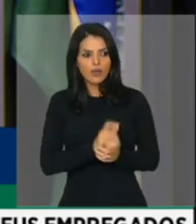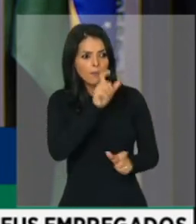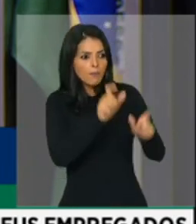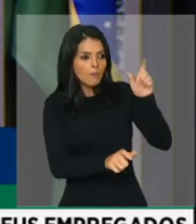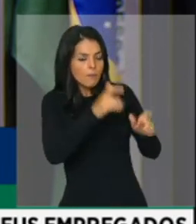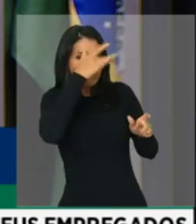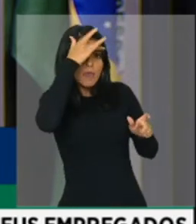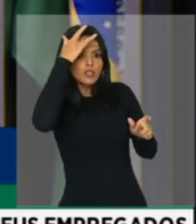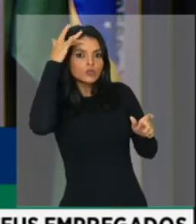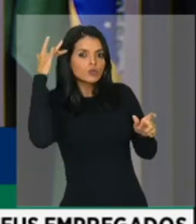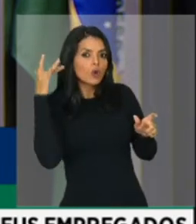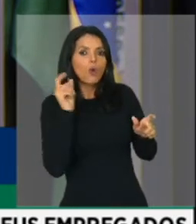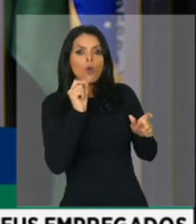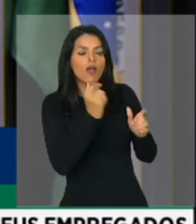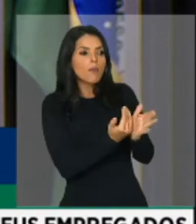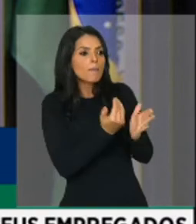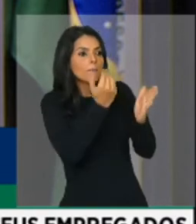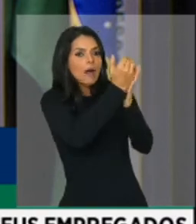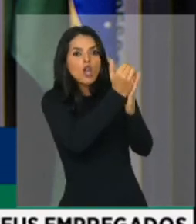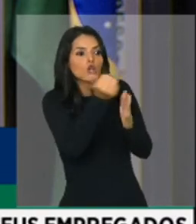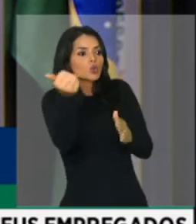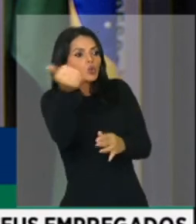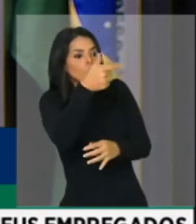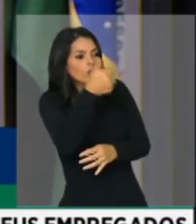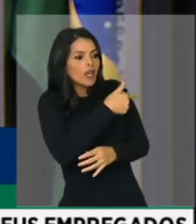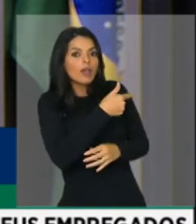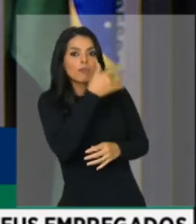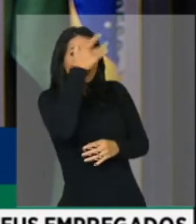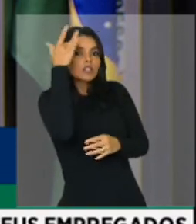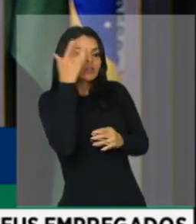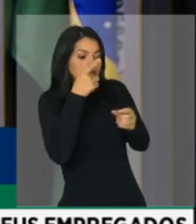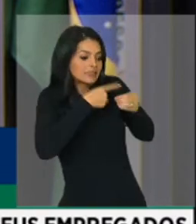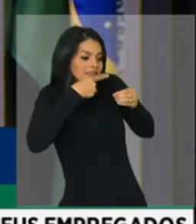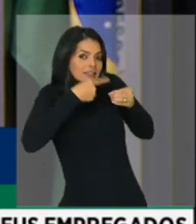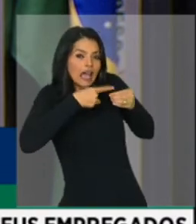ÚLTIMAS 24 HORAS. NÚMERO DE PESSOAS MAIOR DO QUE MUITAS CIDADES BRASILEIRAS, CENTENAS DE CIDADES BRASILEIROS . É